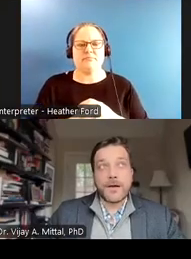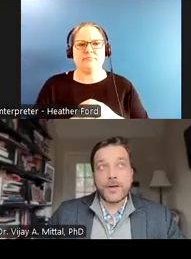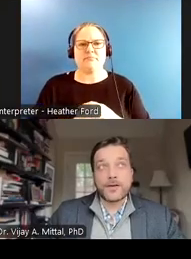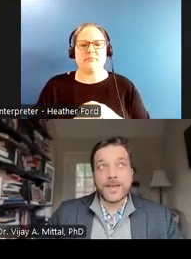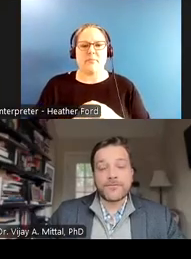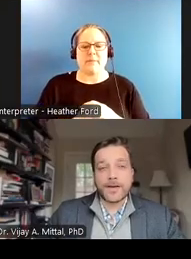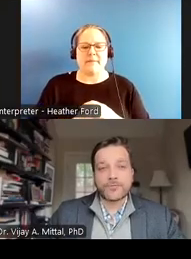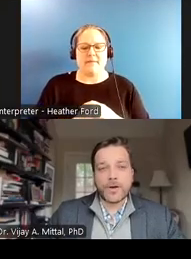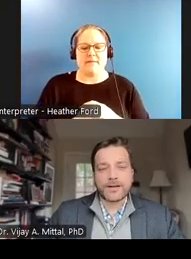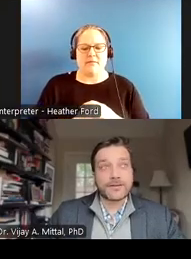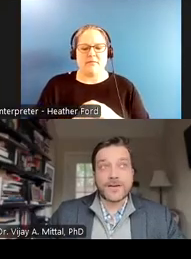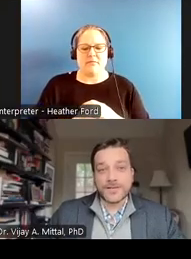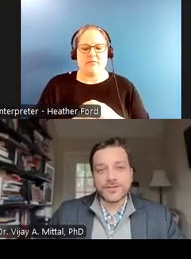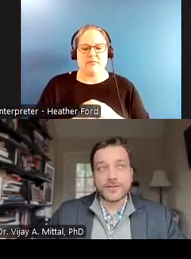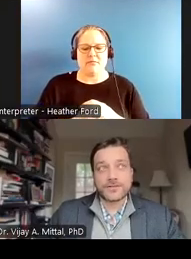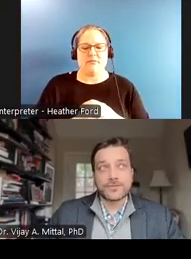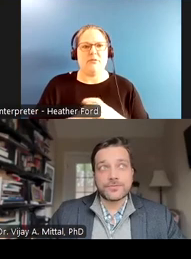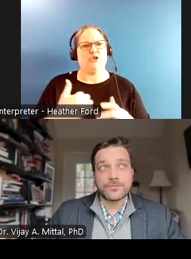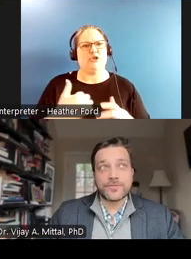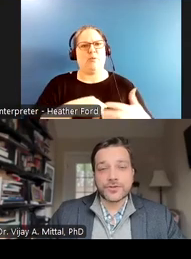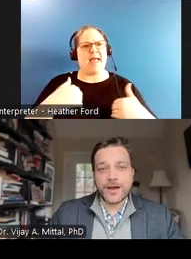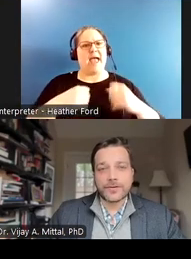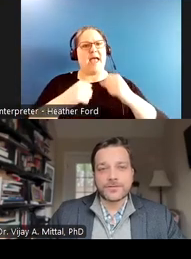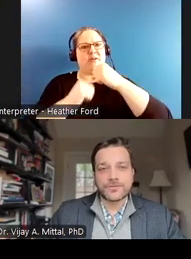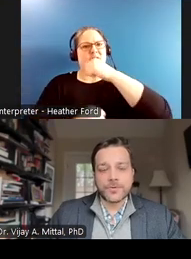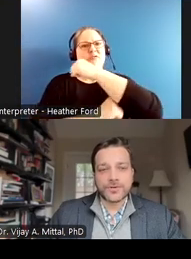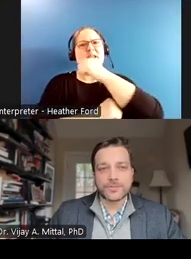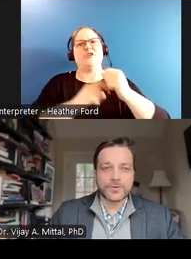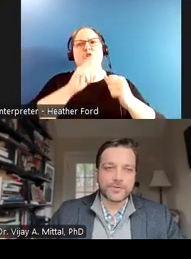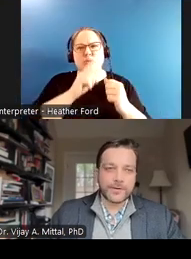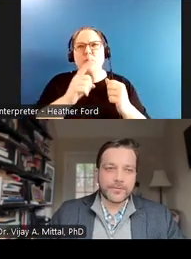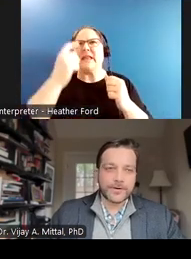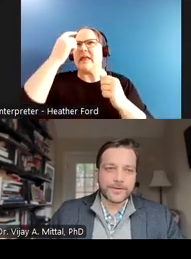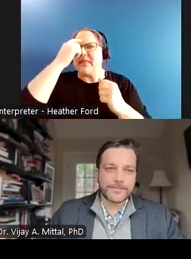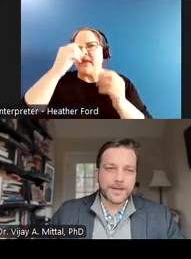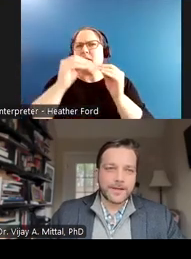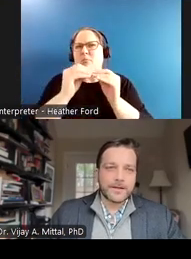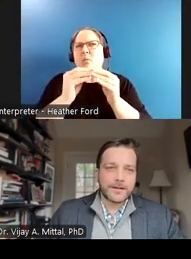that way we have a bedrock and a foundation to venture out and do more exploratory work.